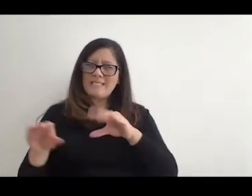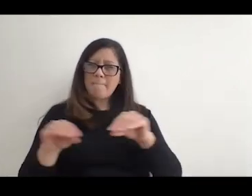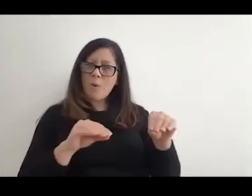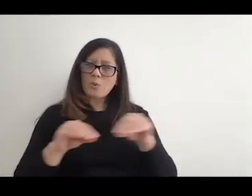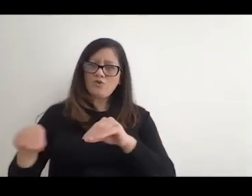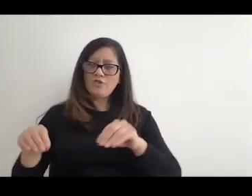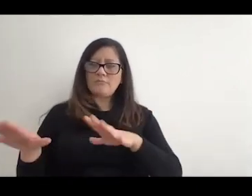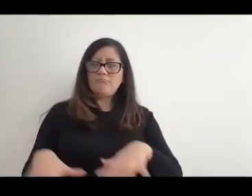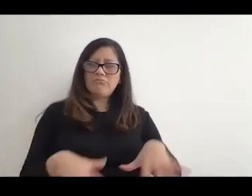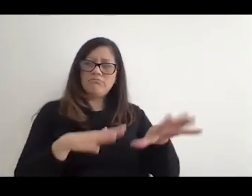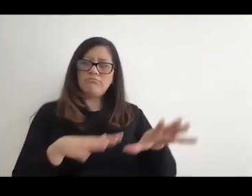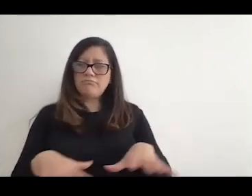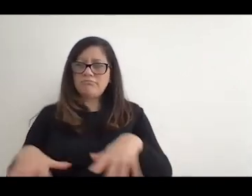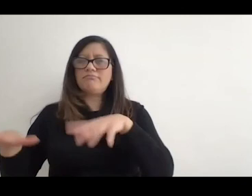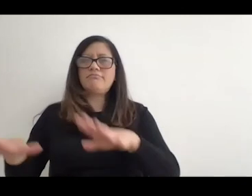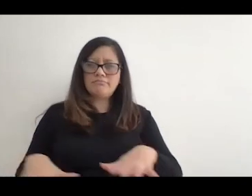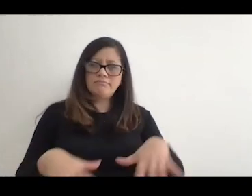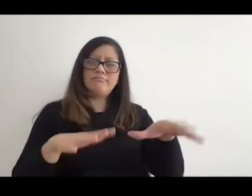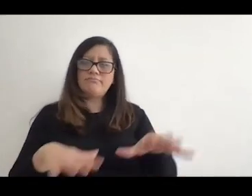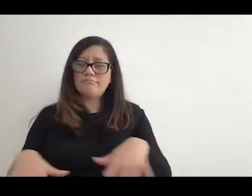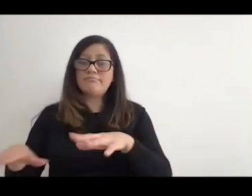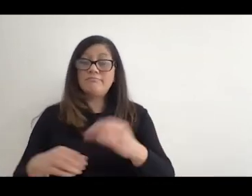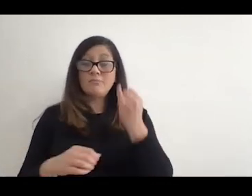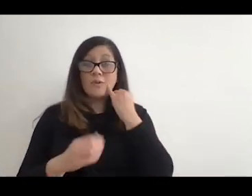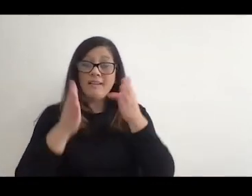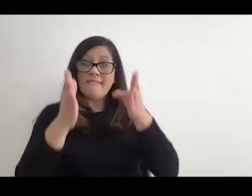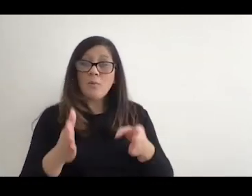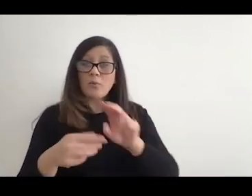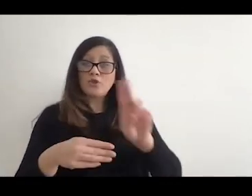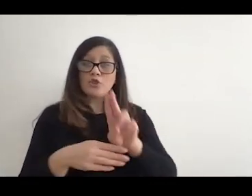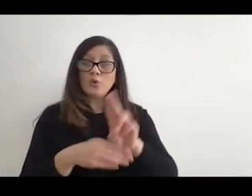you know a Cape or something that flows on them. But when you're seated finding